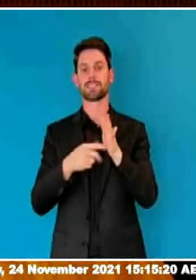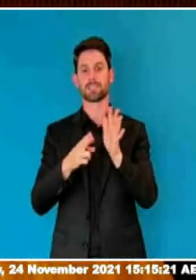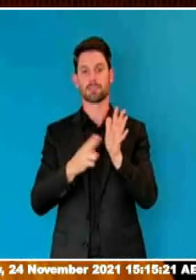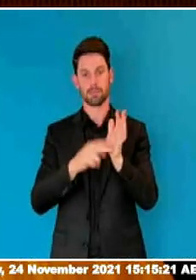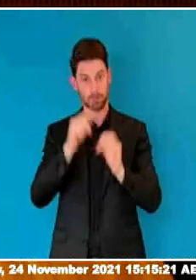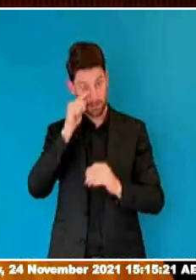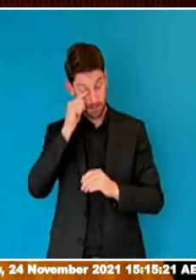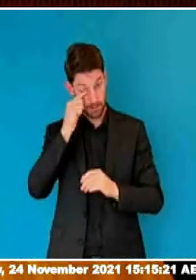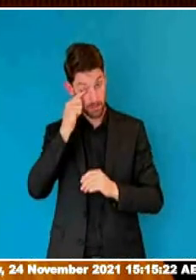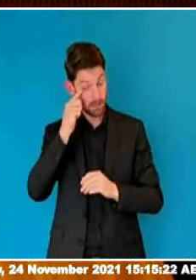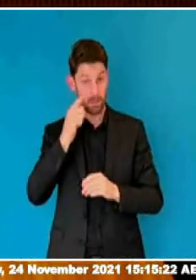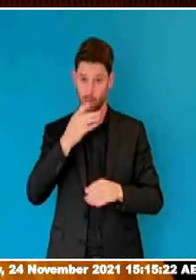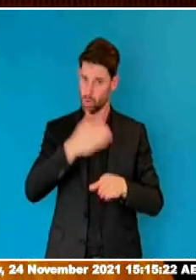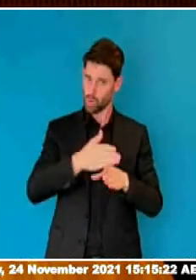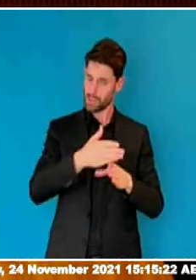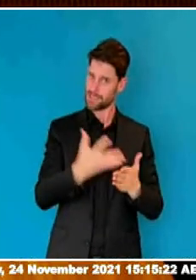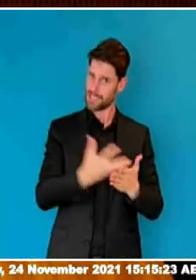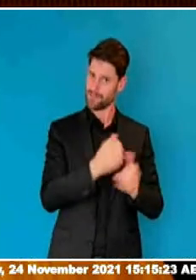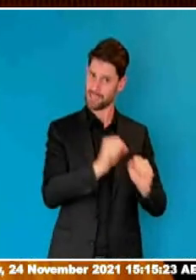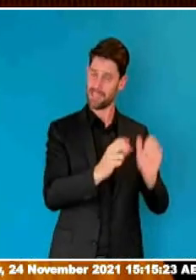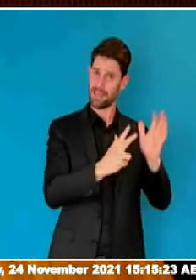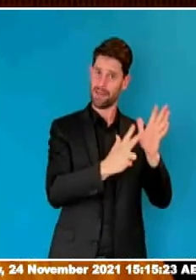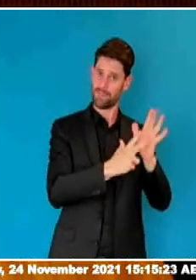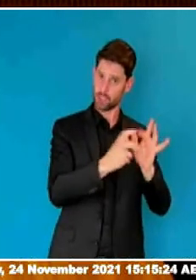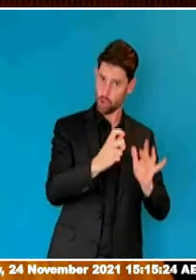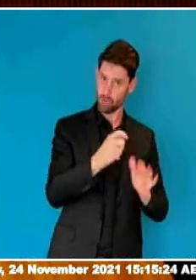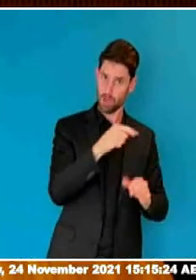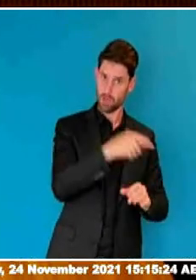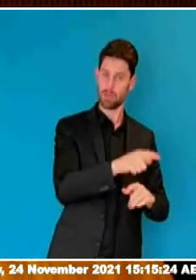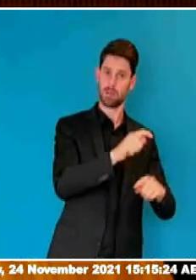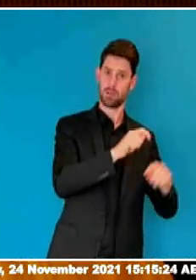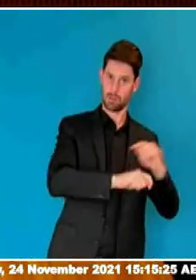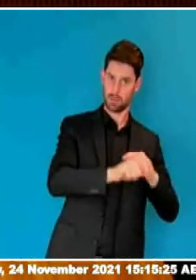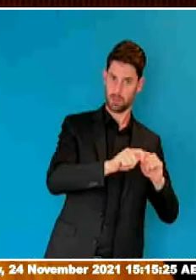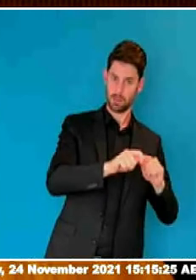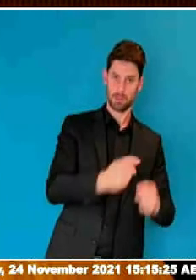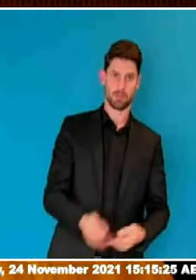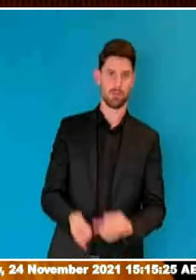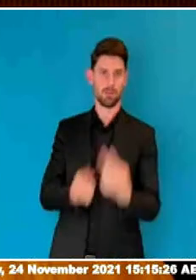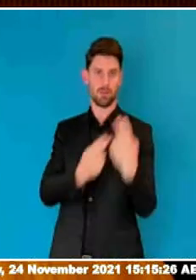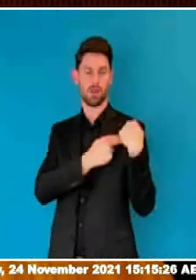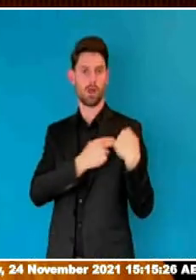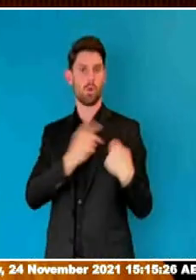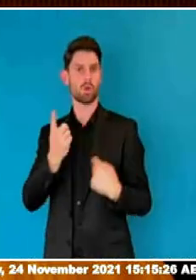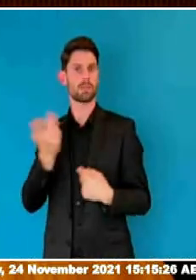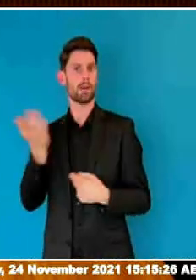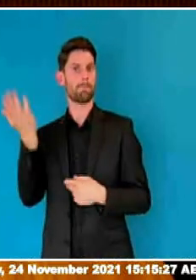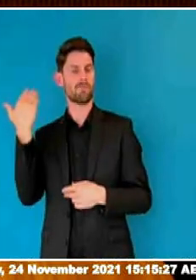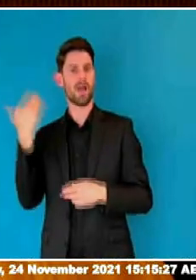WorkSafe Victoria has taken over the functions that used to be performed by the Accident Compensation Commission?